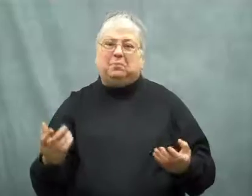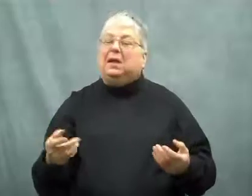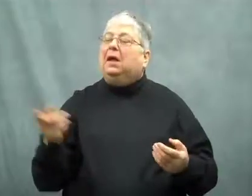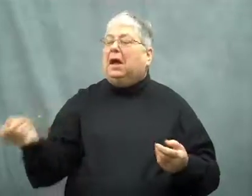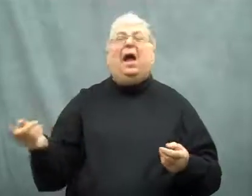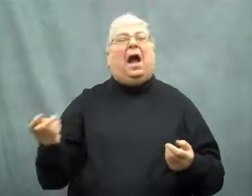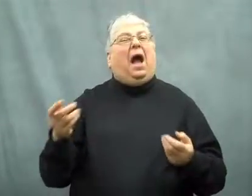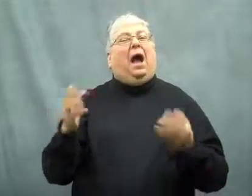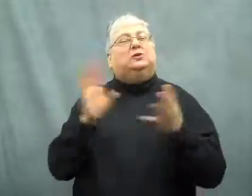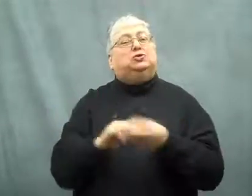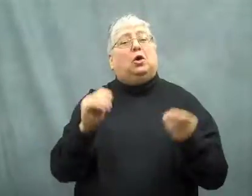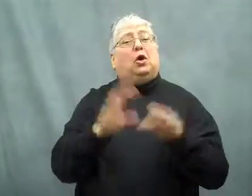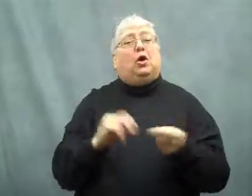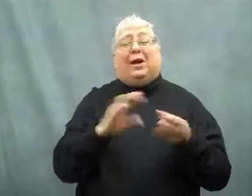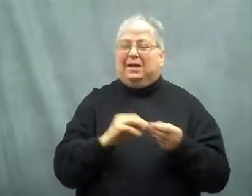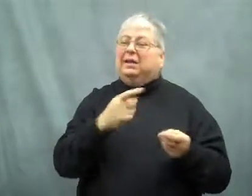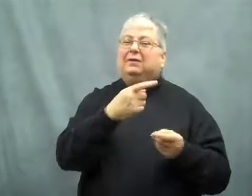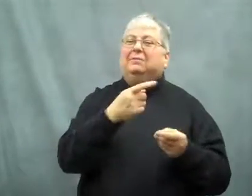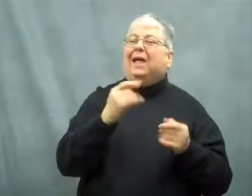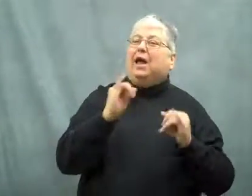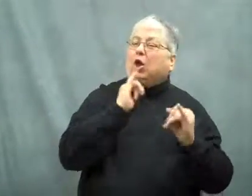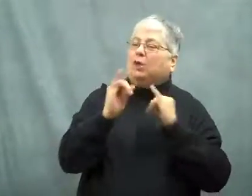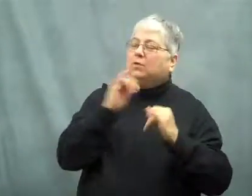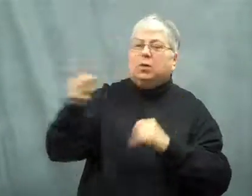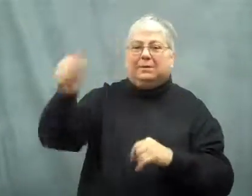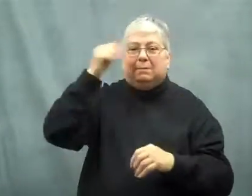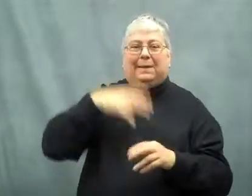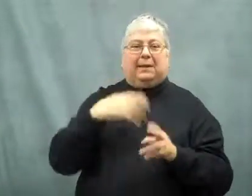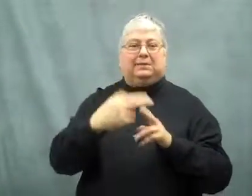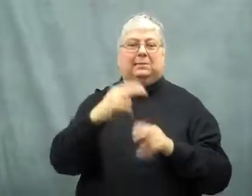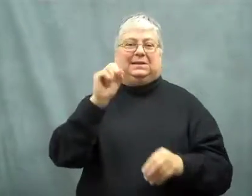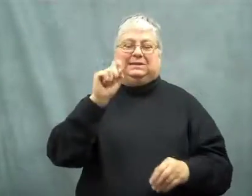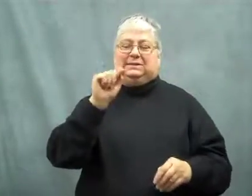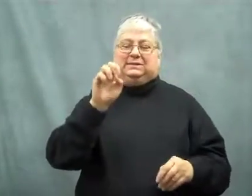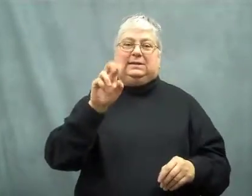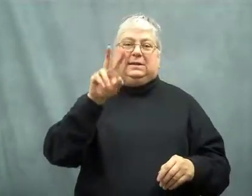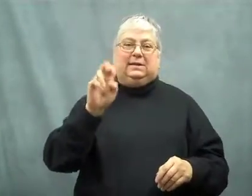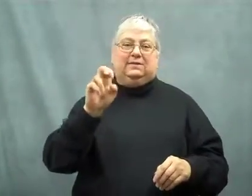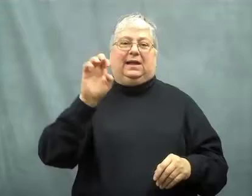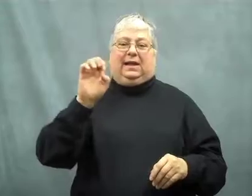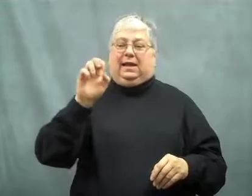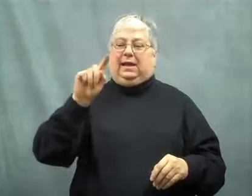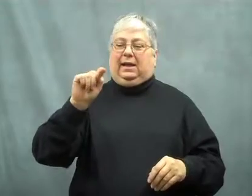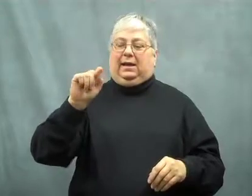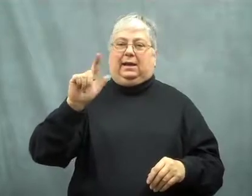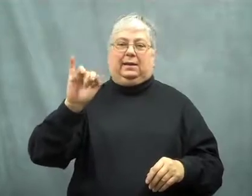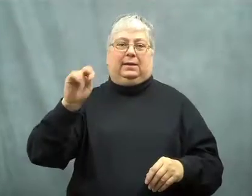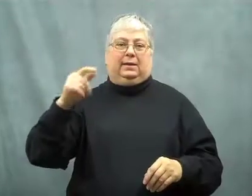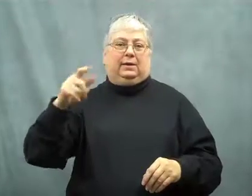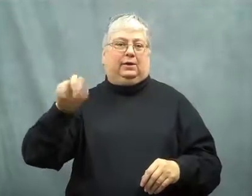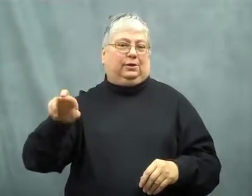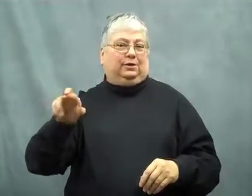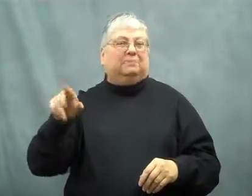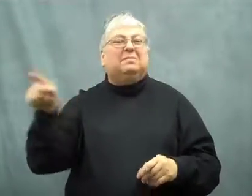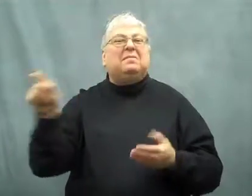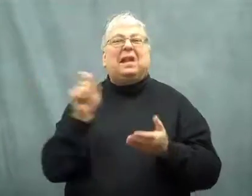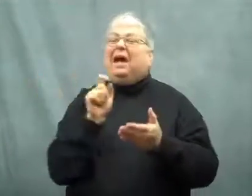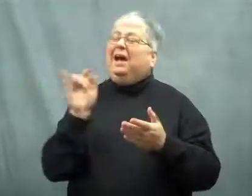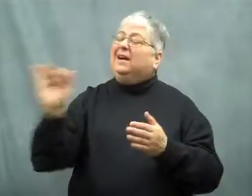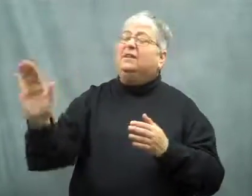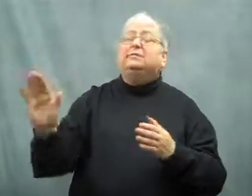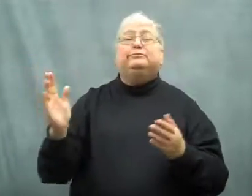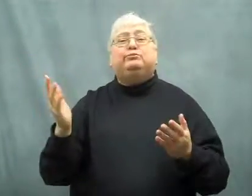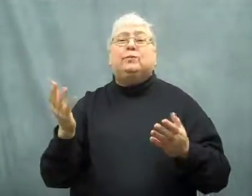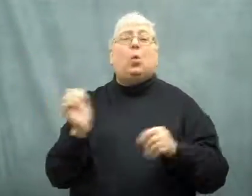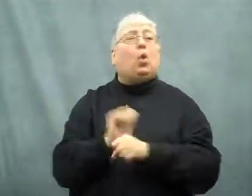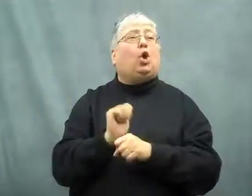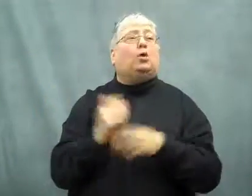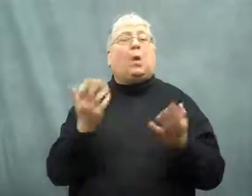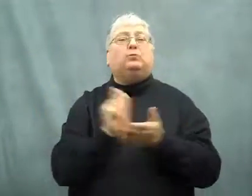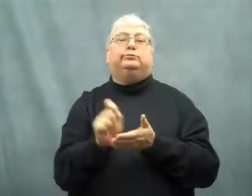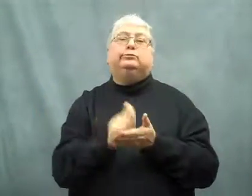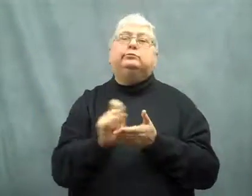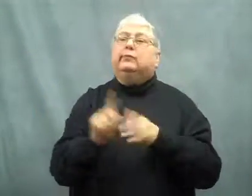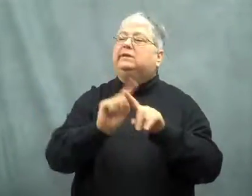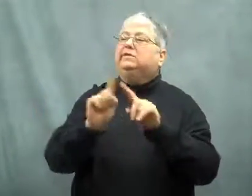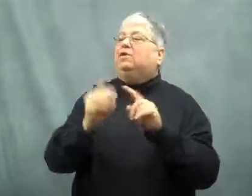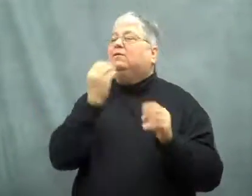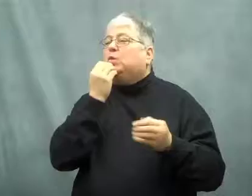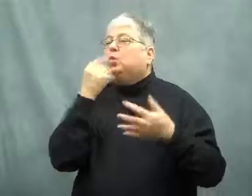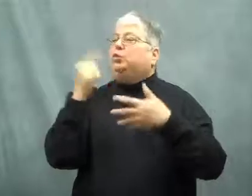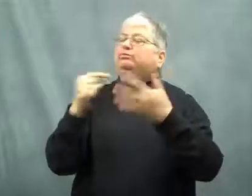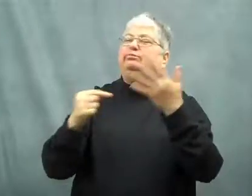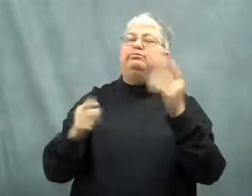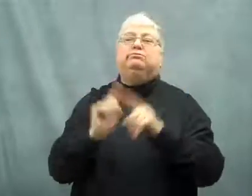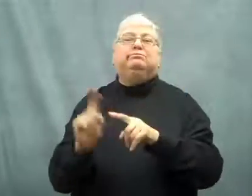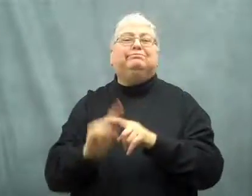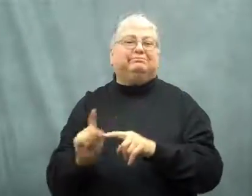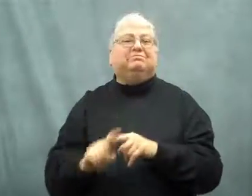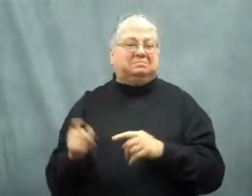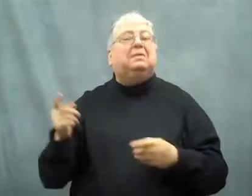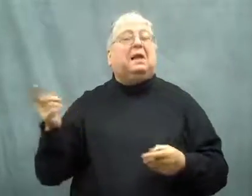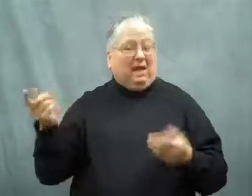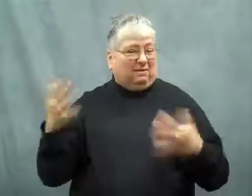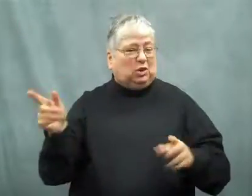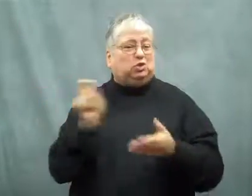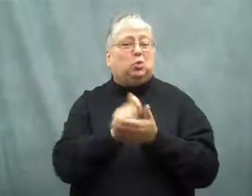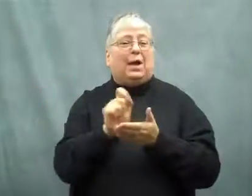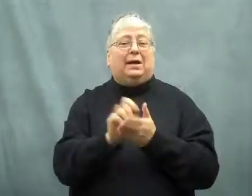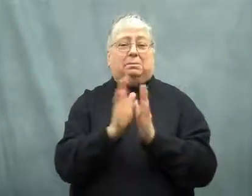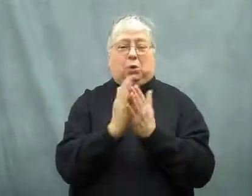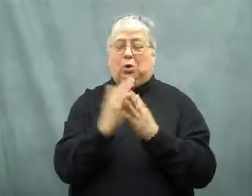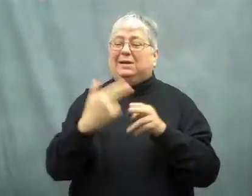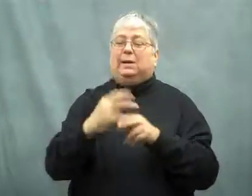An interview with Steven Ettlinger is the basis of the article.